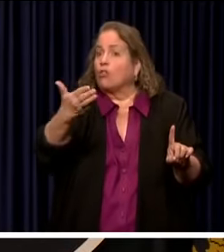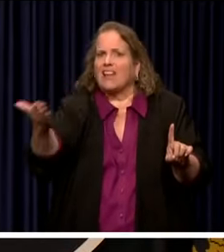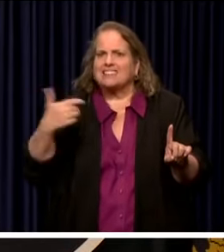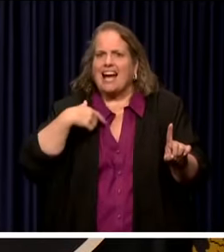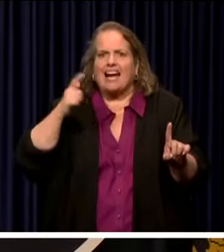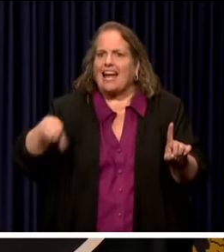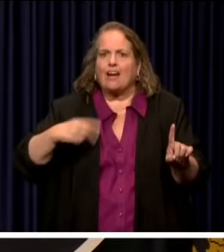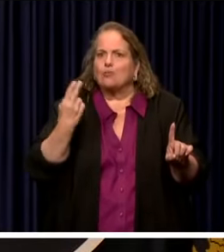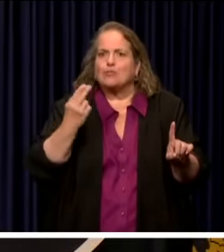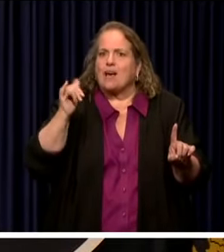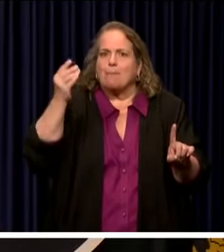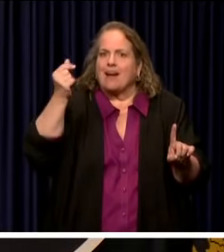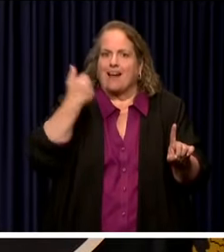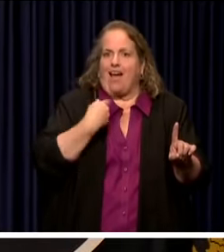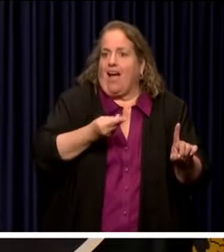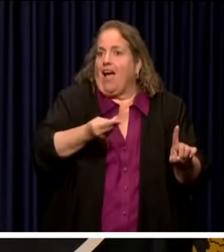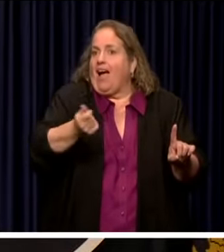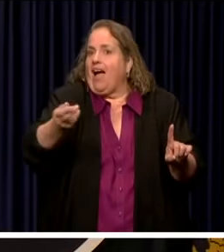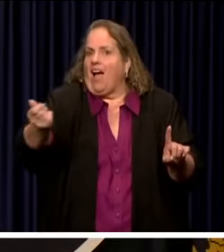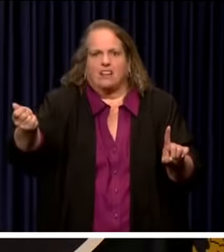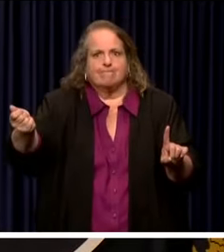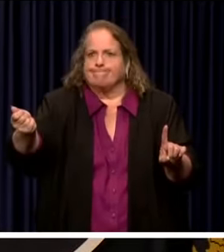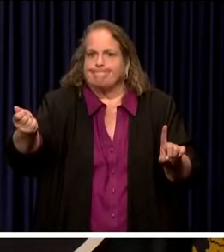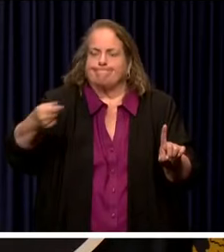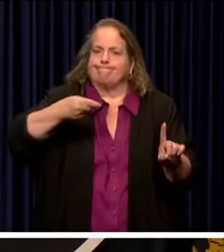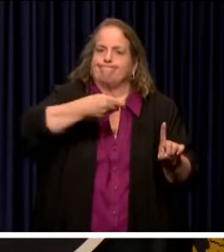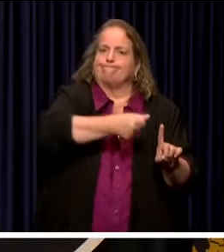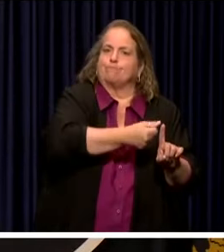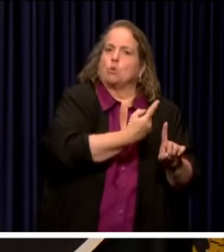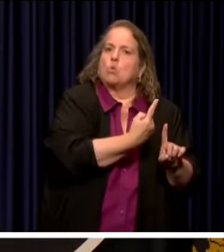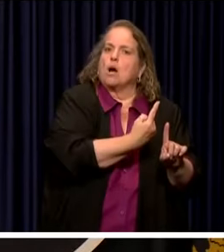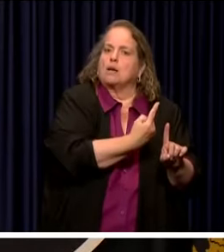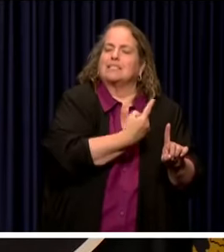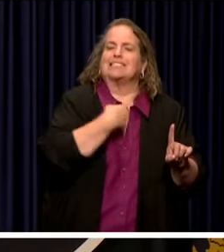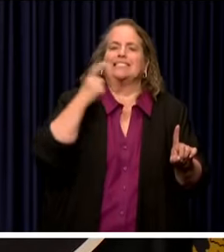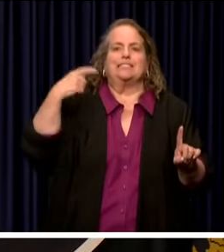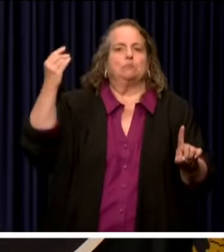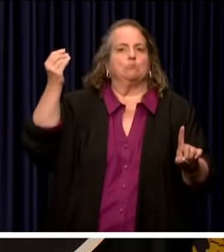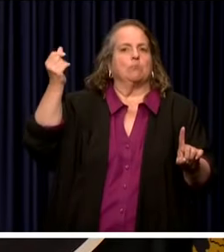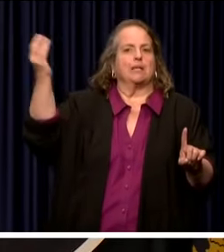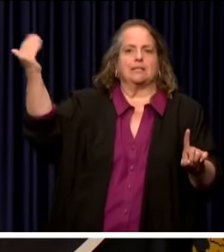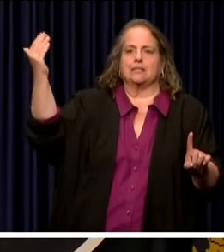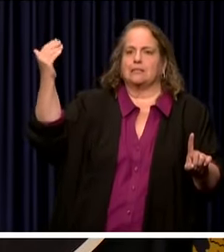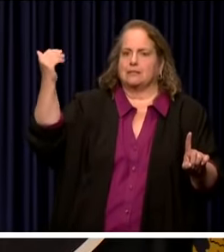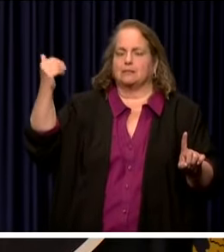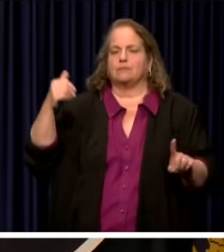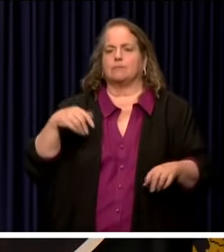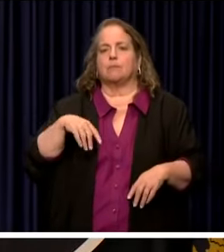CAPACITY FROM THE LAST THREE